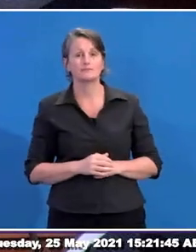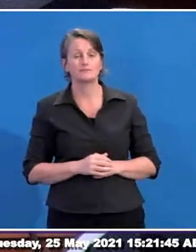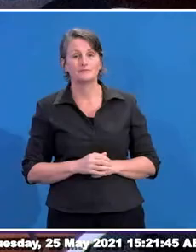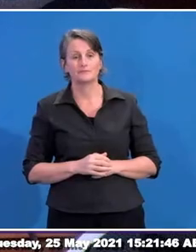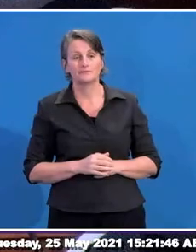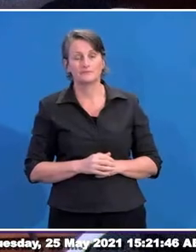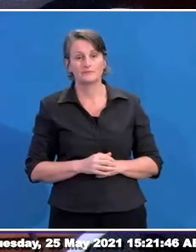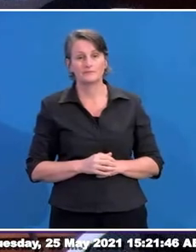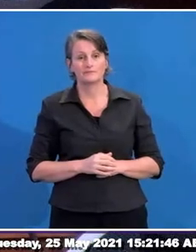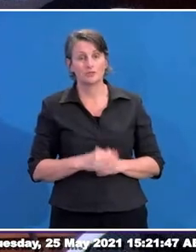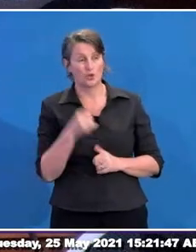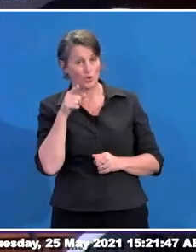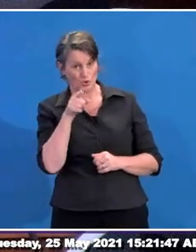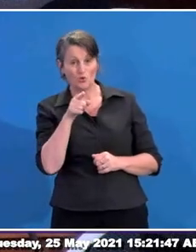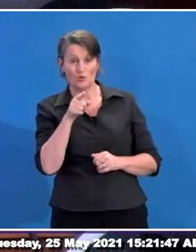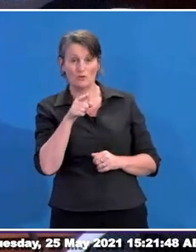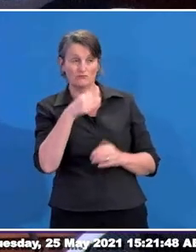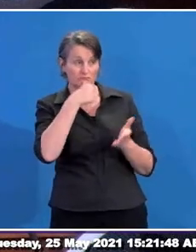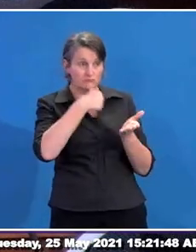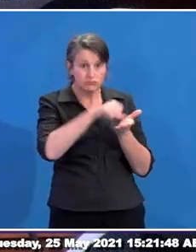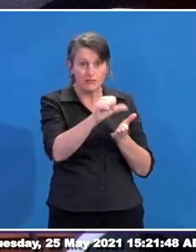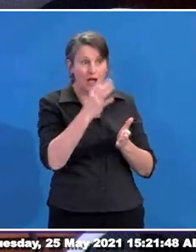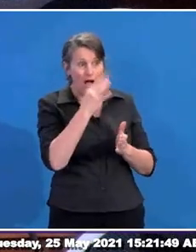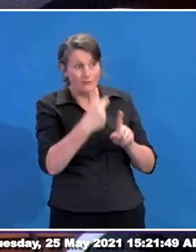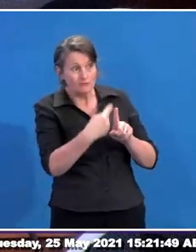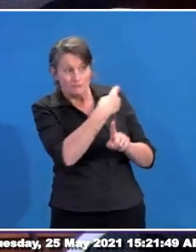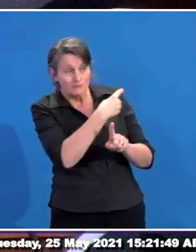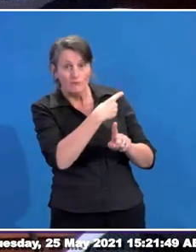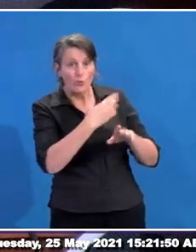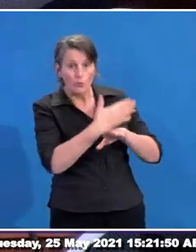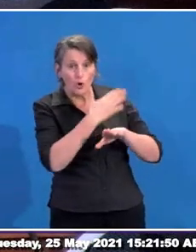and have not had a response, despite SP1 responding to other emails.